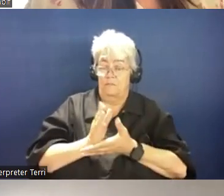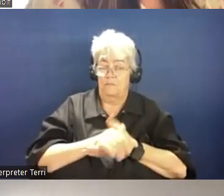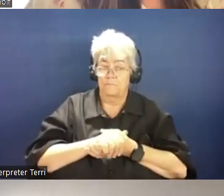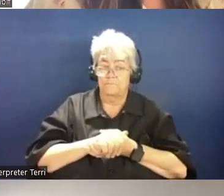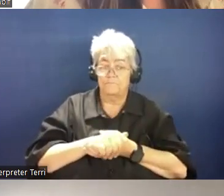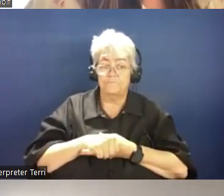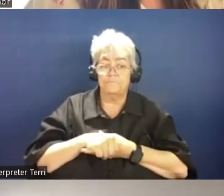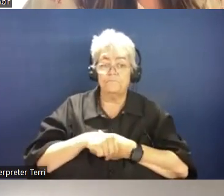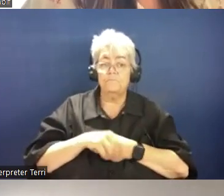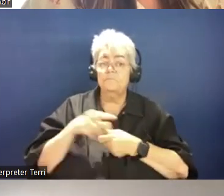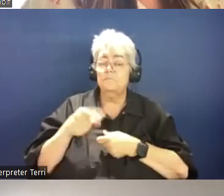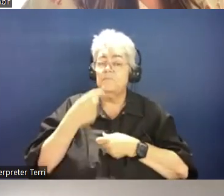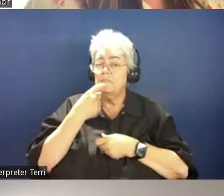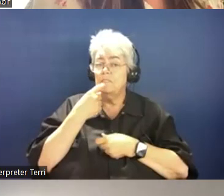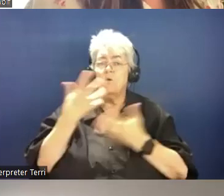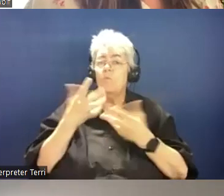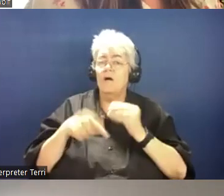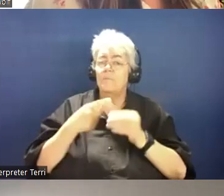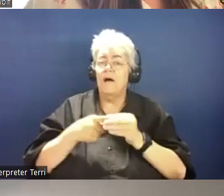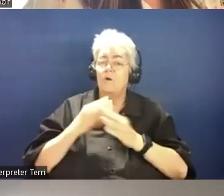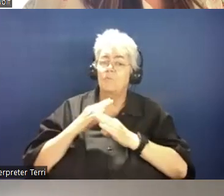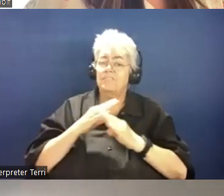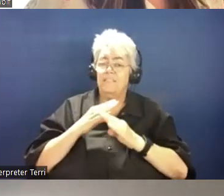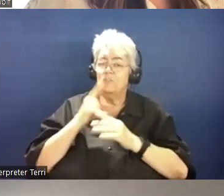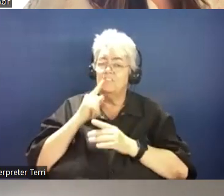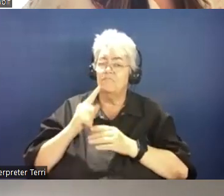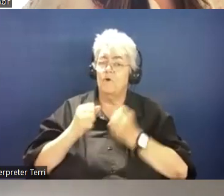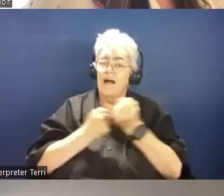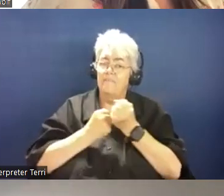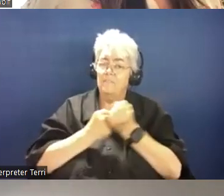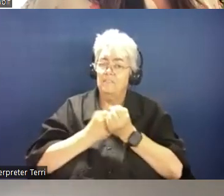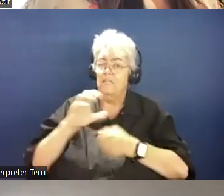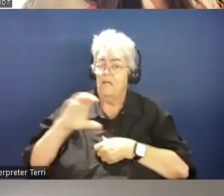It is what about protections for advocates in Colorado who assist clients from other states